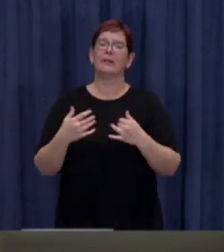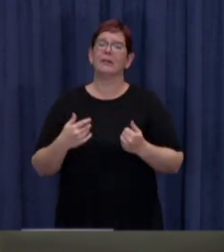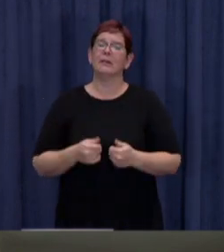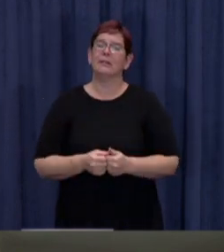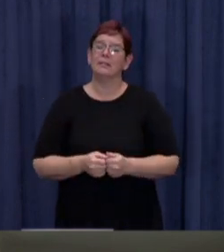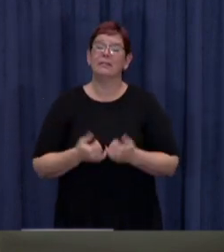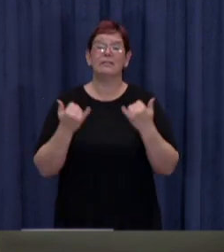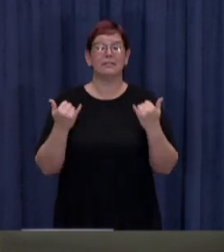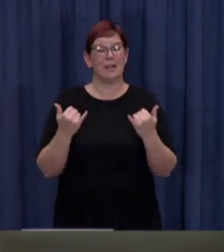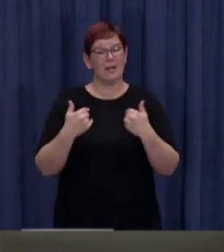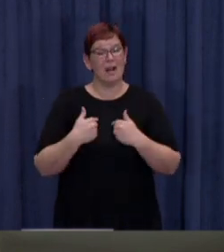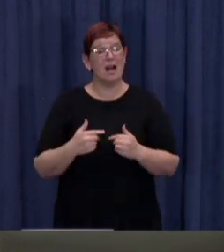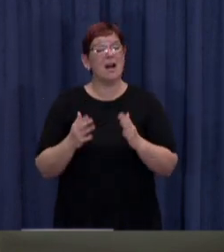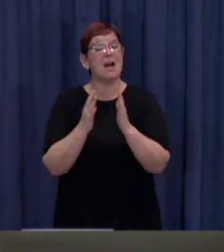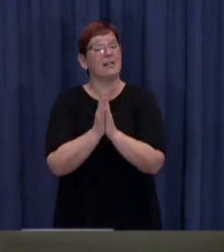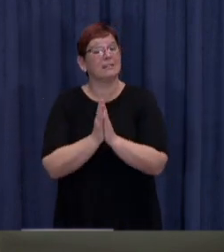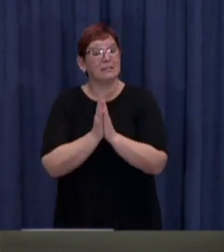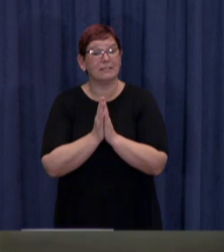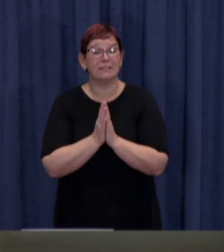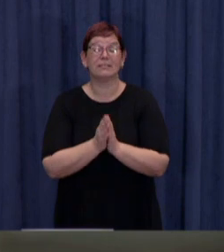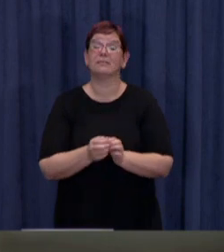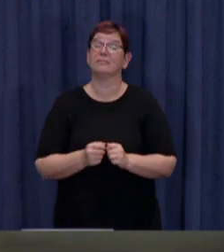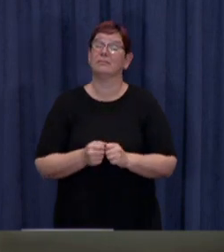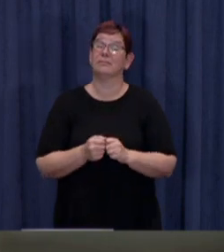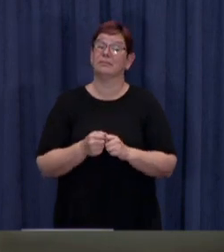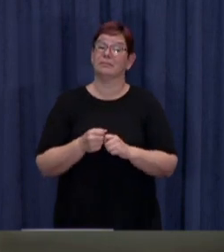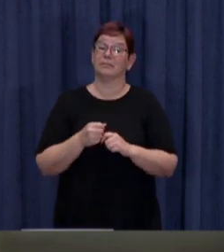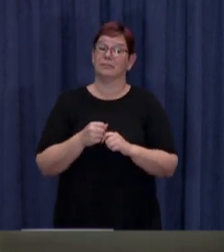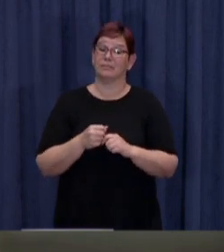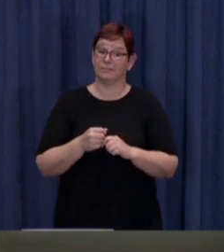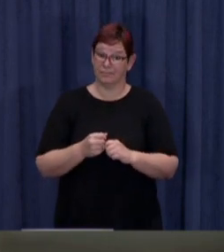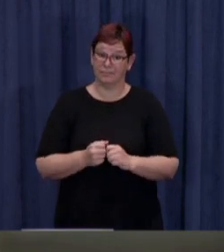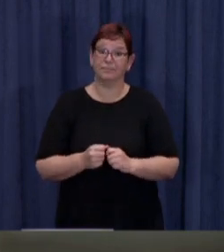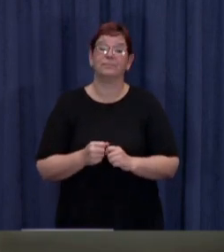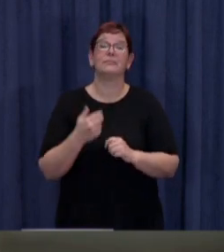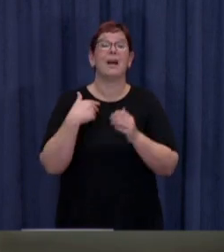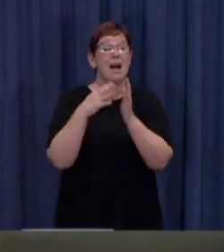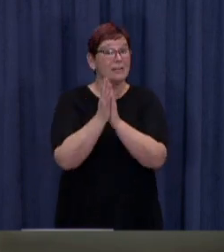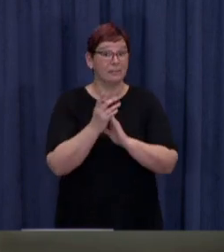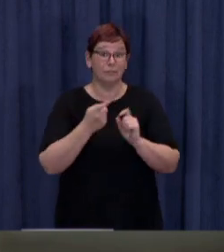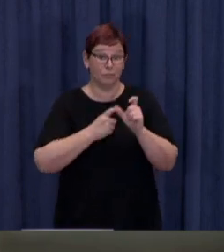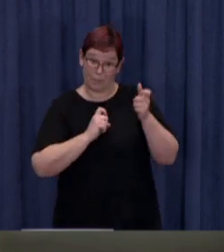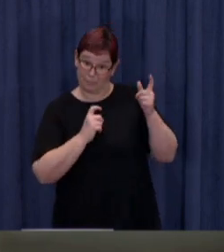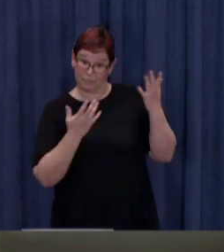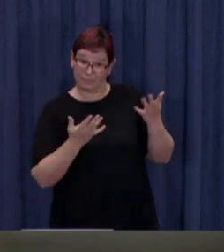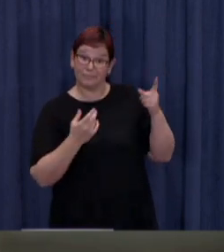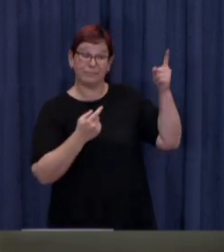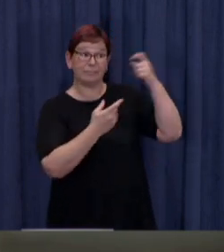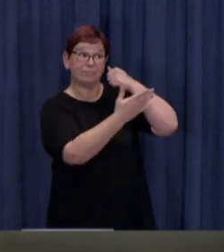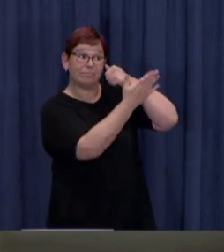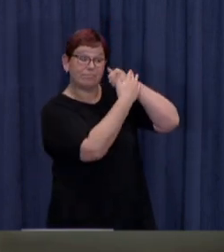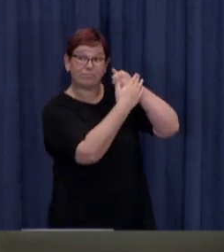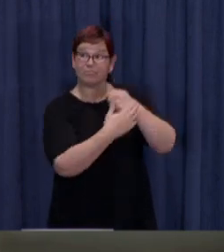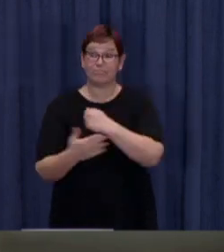officials including the Medical Officer of Health to give ourselves this flexibility so that we could do everything possible to fight this virus